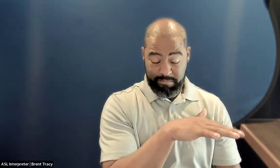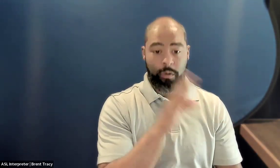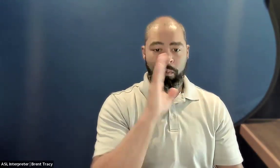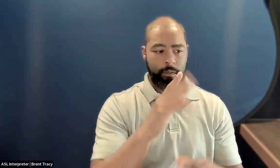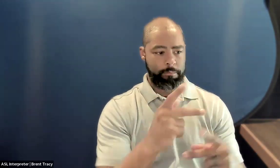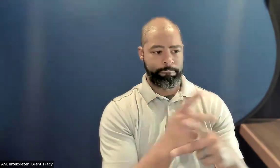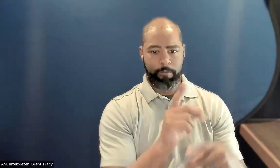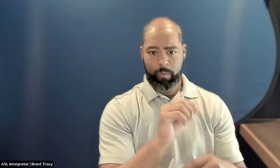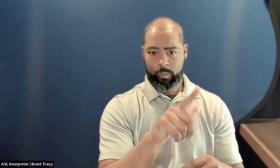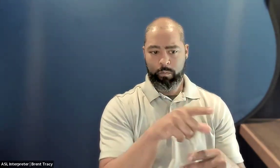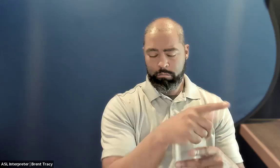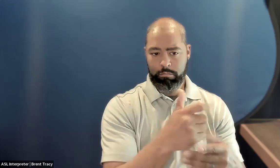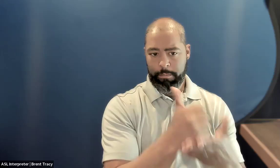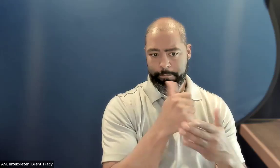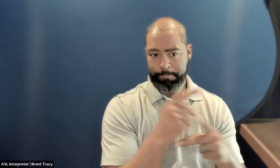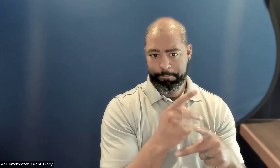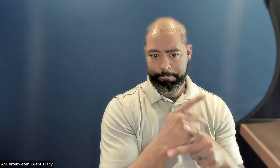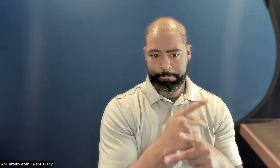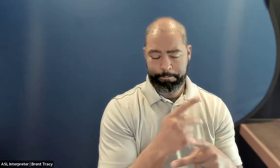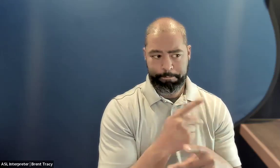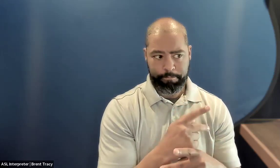will provide and information scoring.